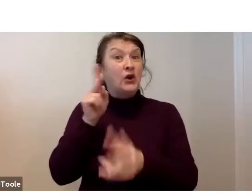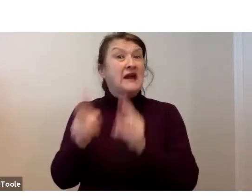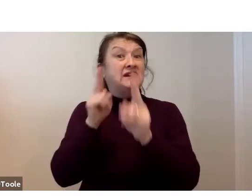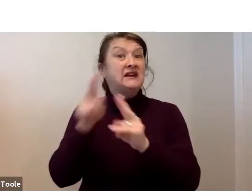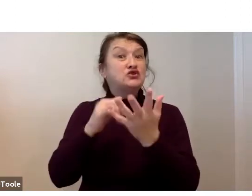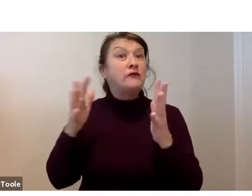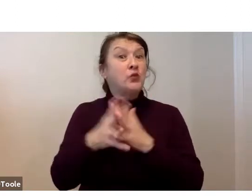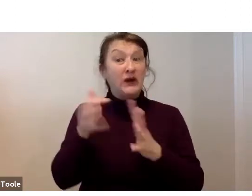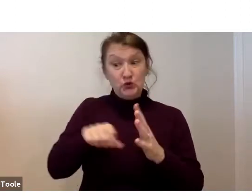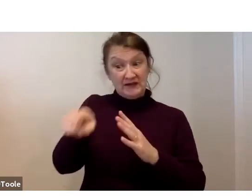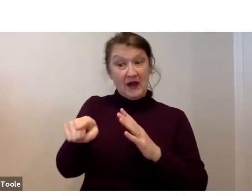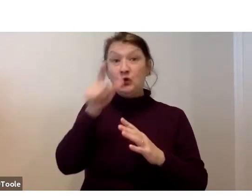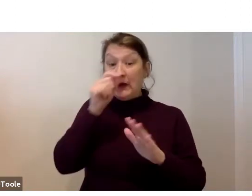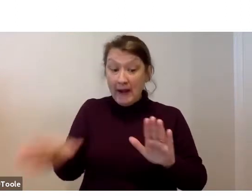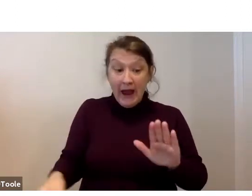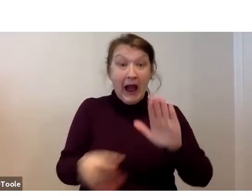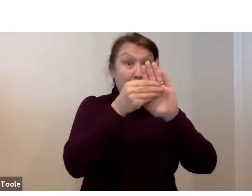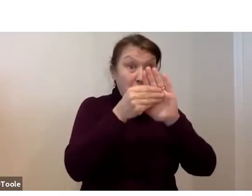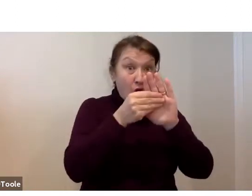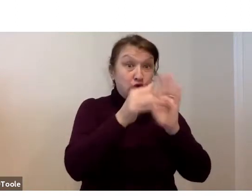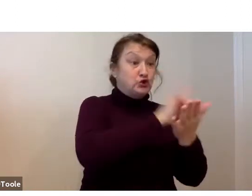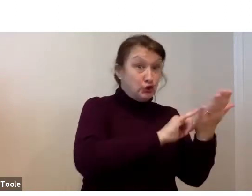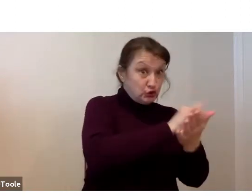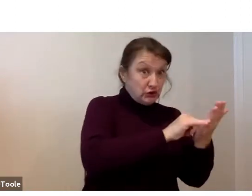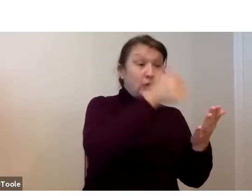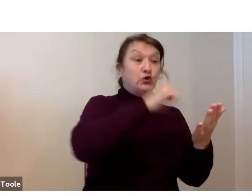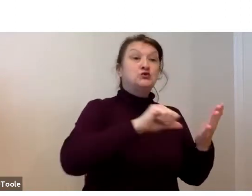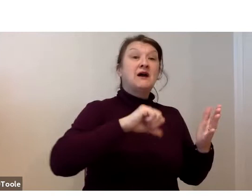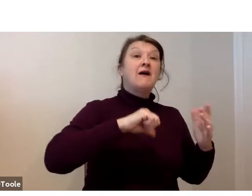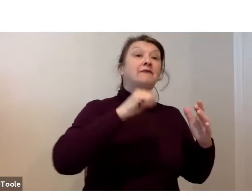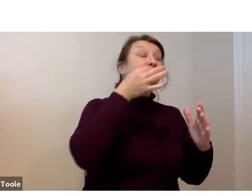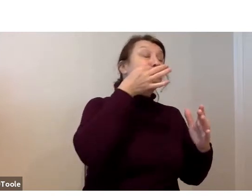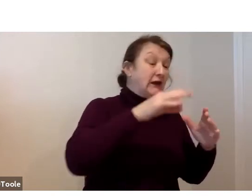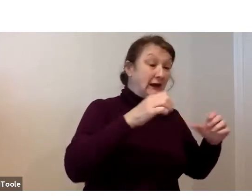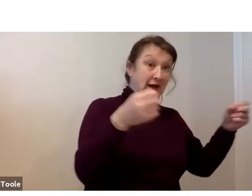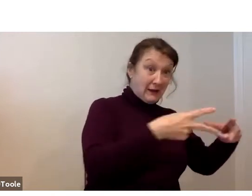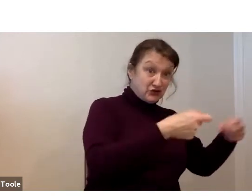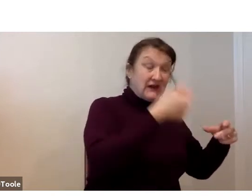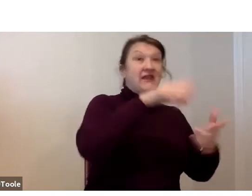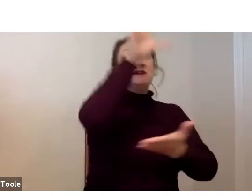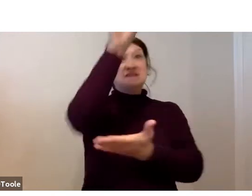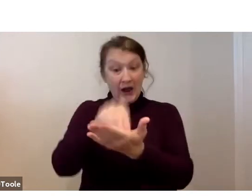video to YouTube, use their free captioning service and then download the video and use it on different videos.